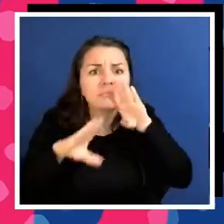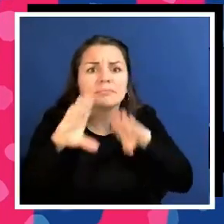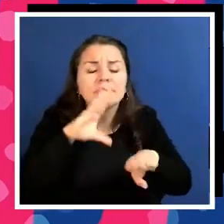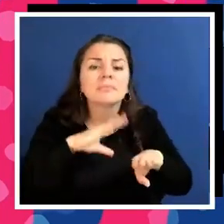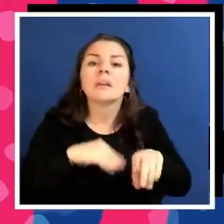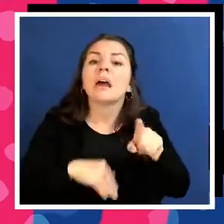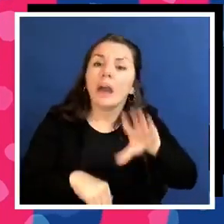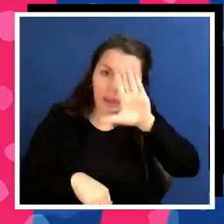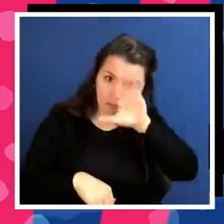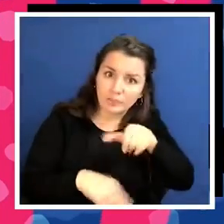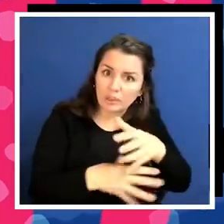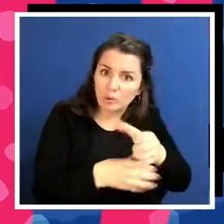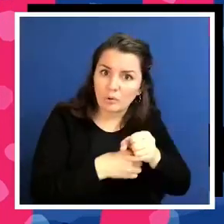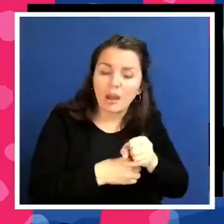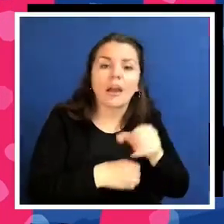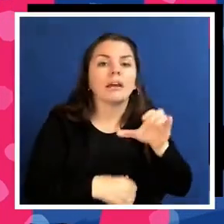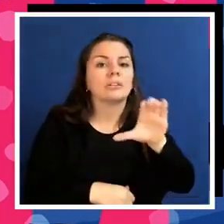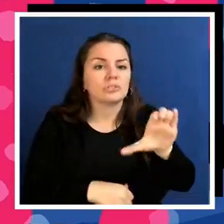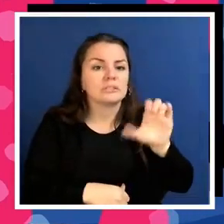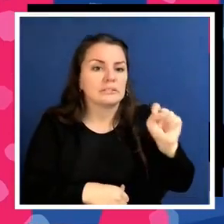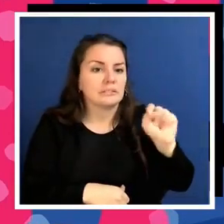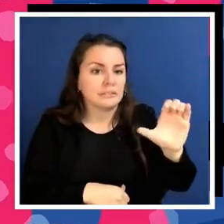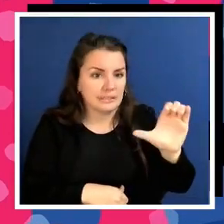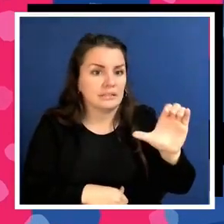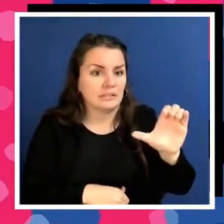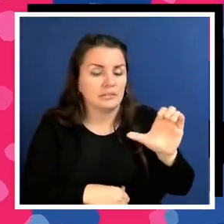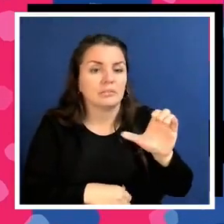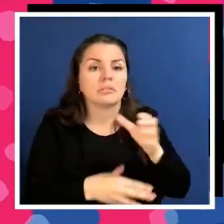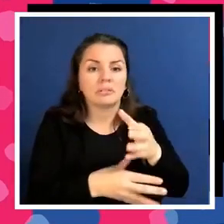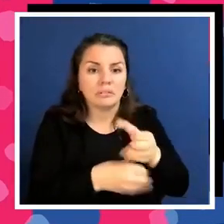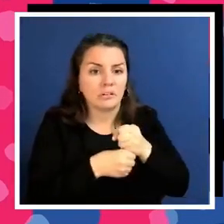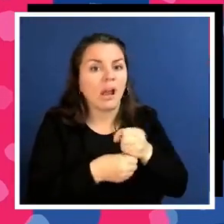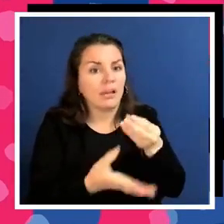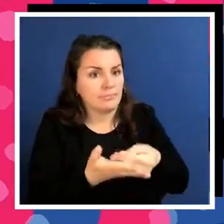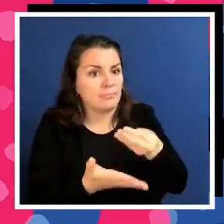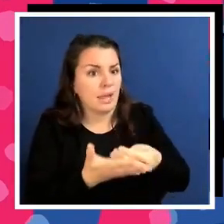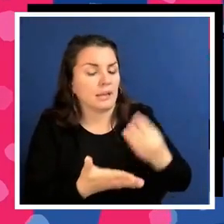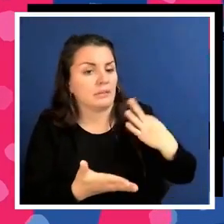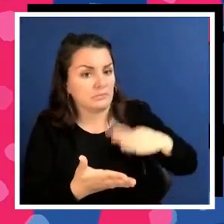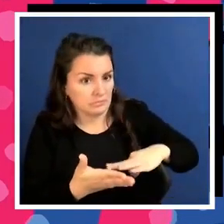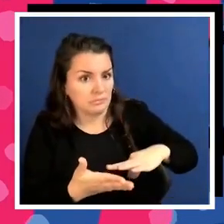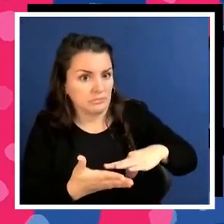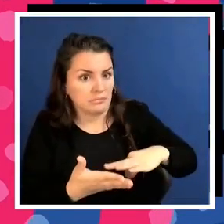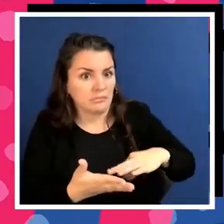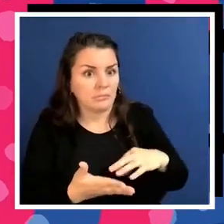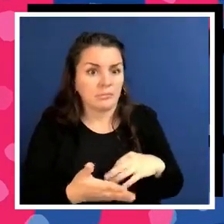NOT AS MUCH MONEY COMING IN AND NOT AS MUCH WORK AND NOT BEING ABLE TO LEAVE YOUR HOUSE.